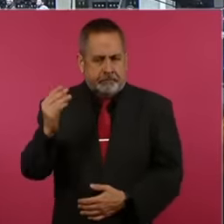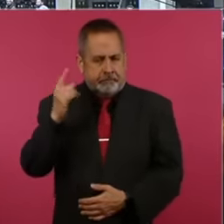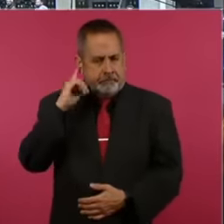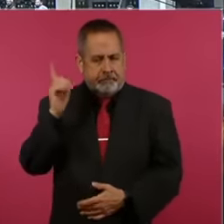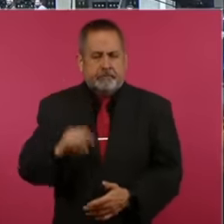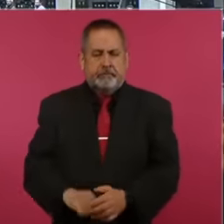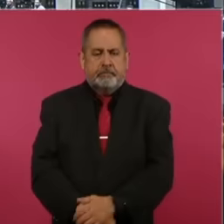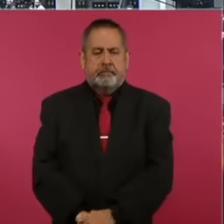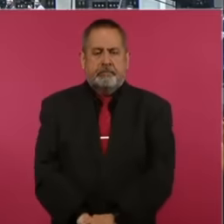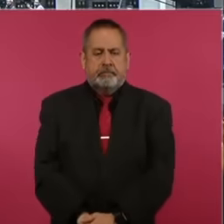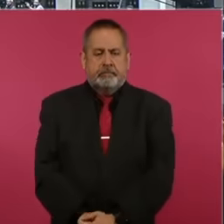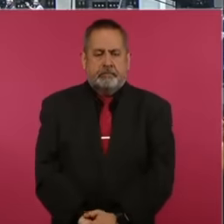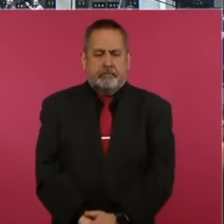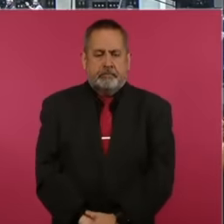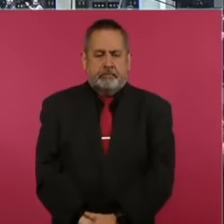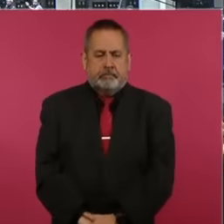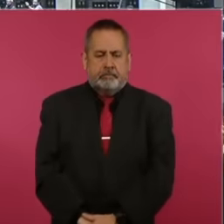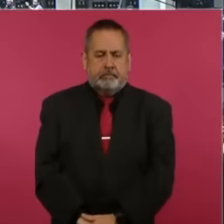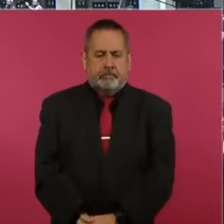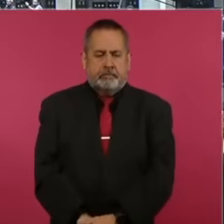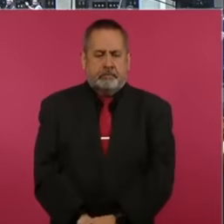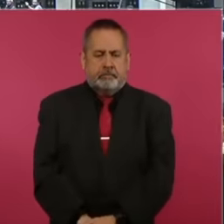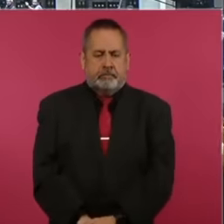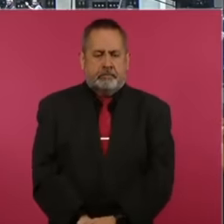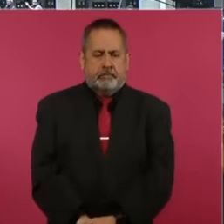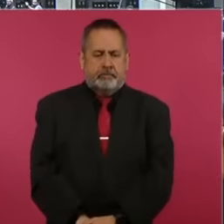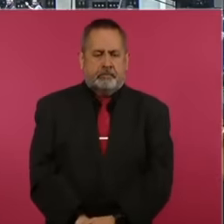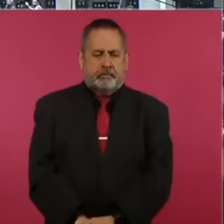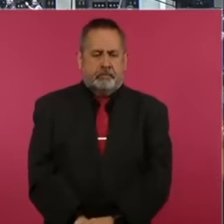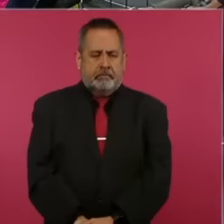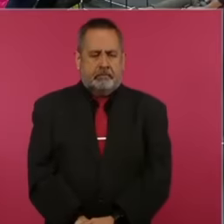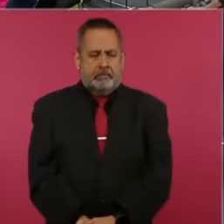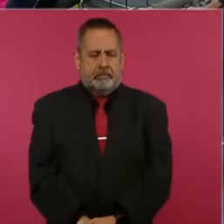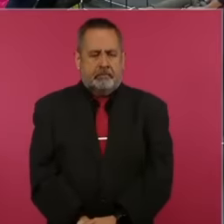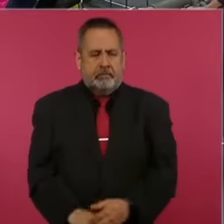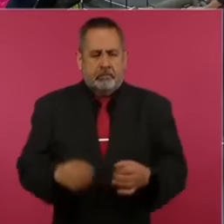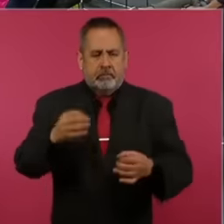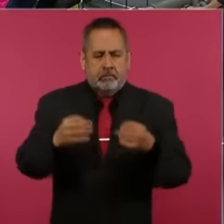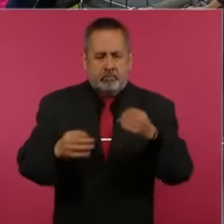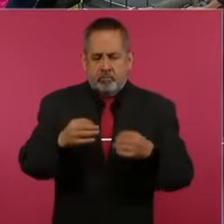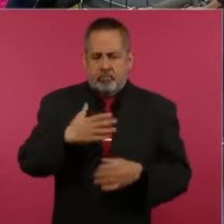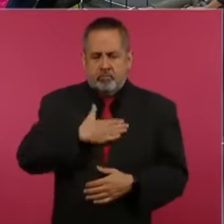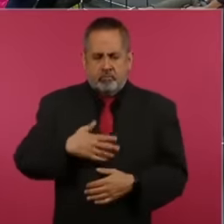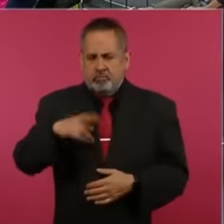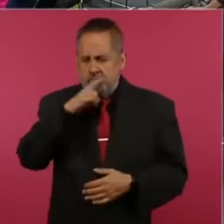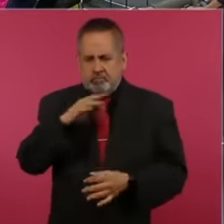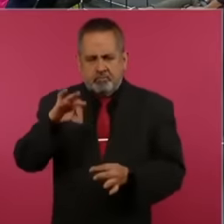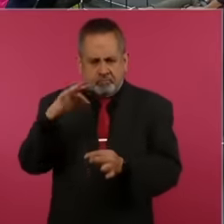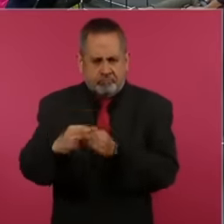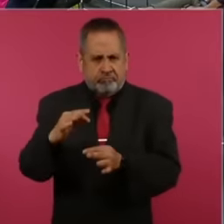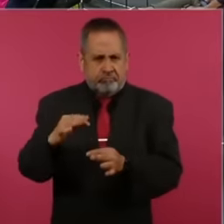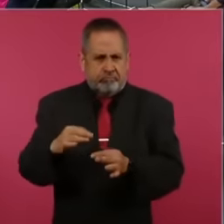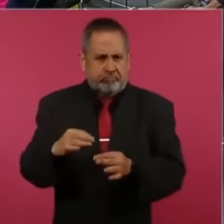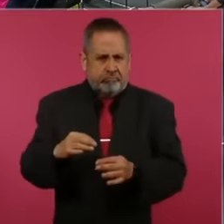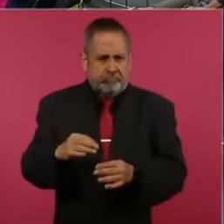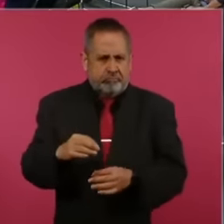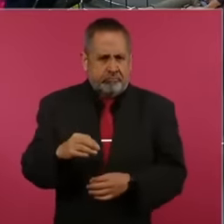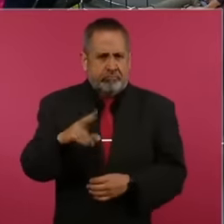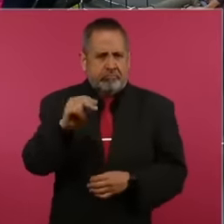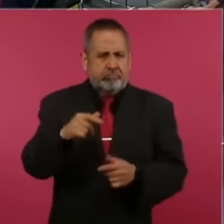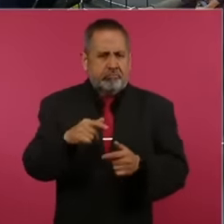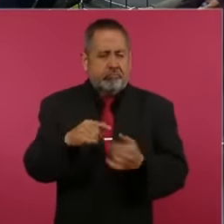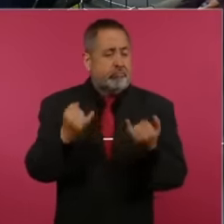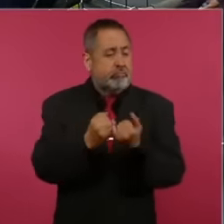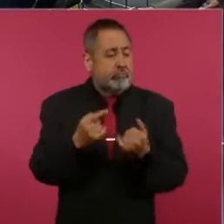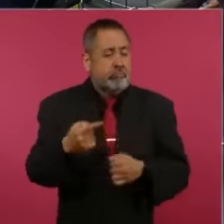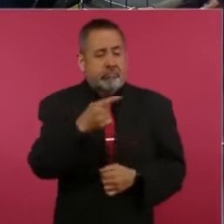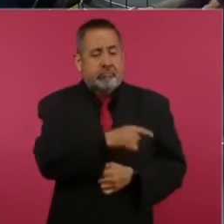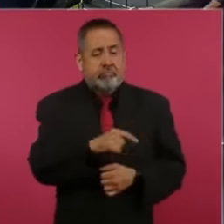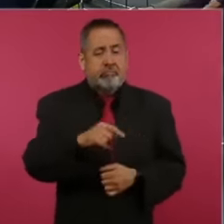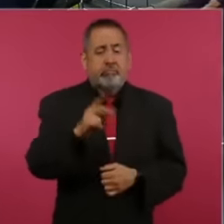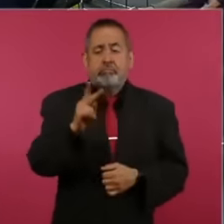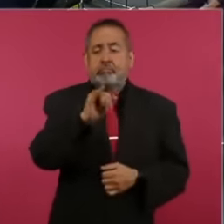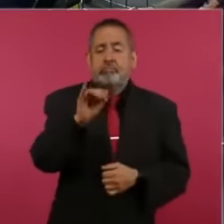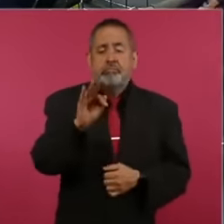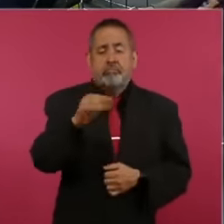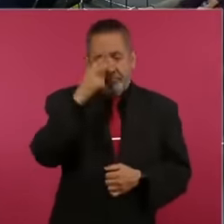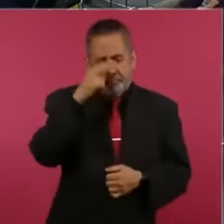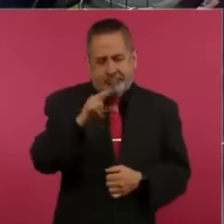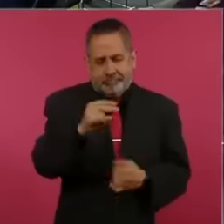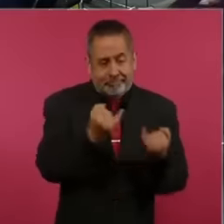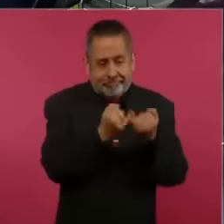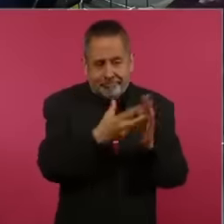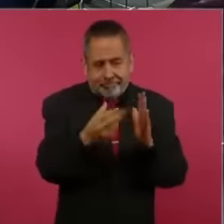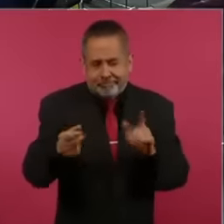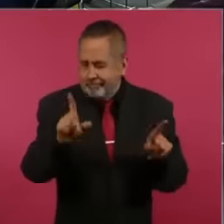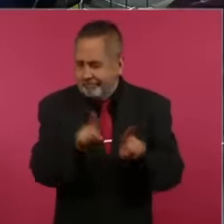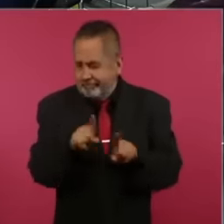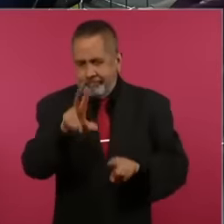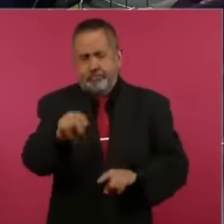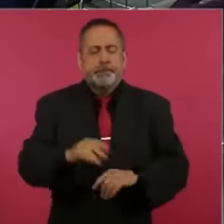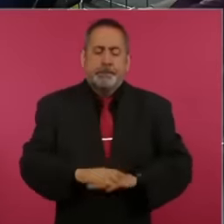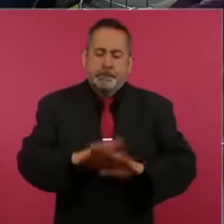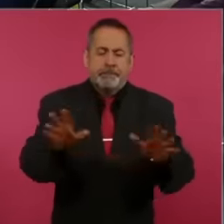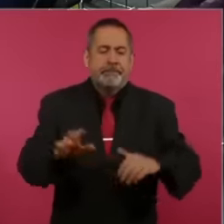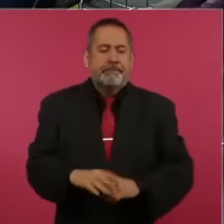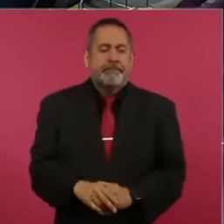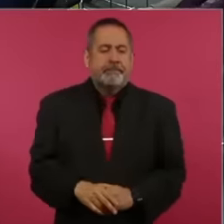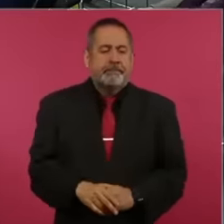Peace Palace of the jus prompt yita that noan to follow The example of Mexico Well, without a list,